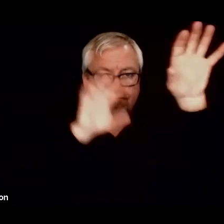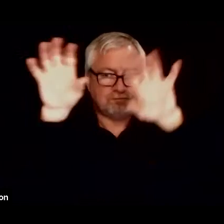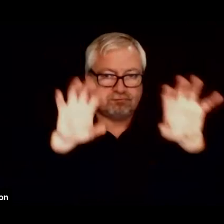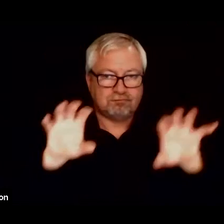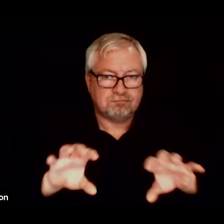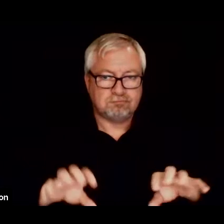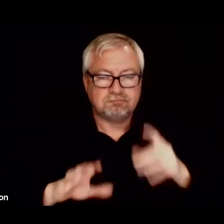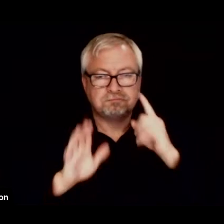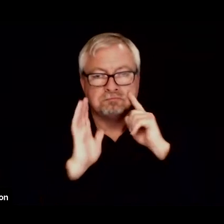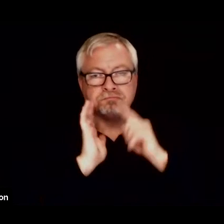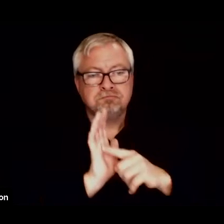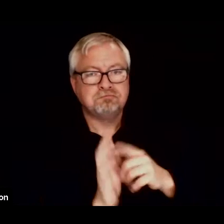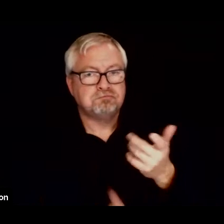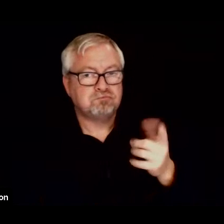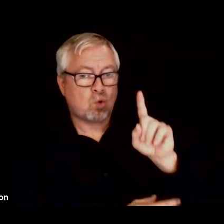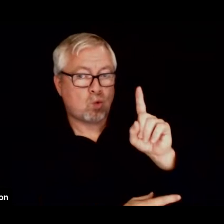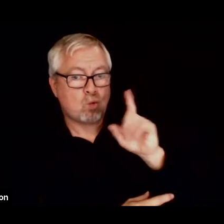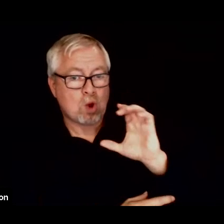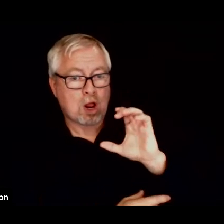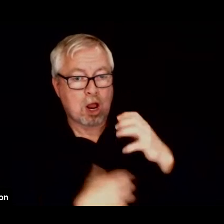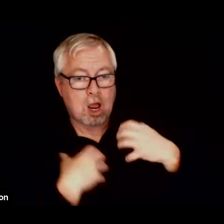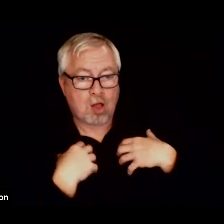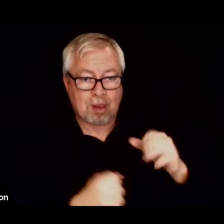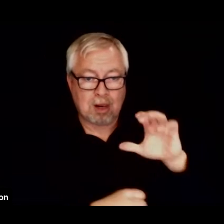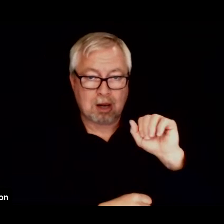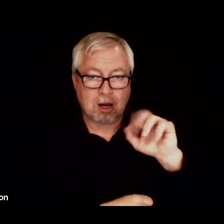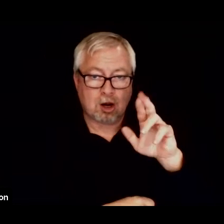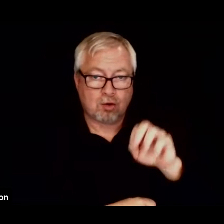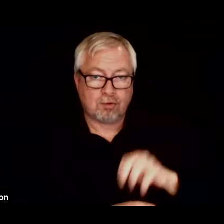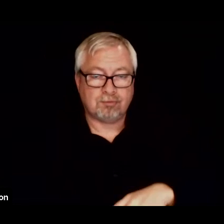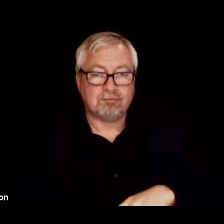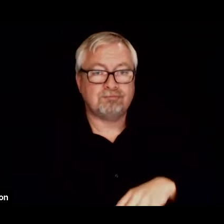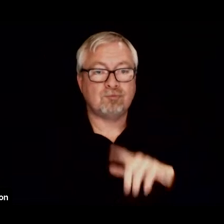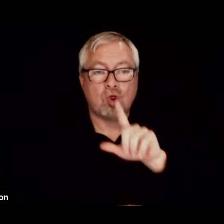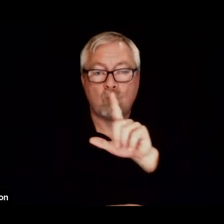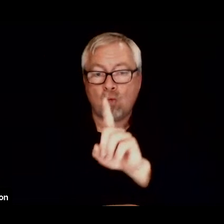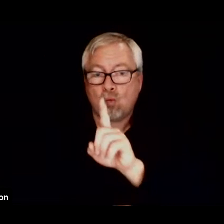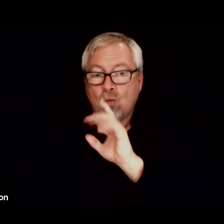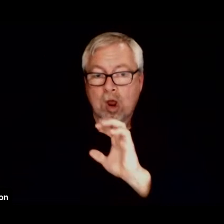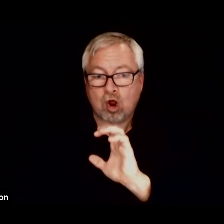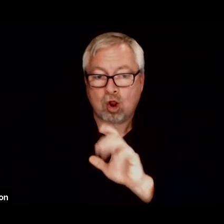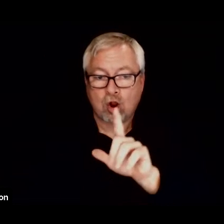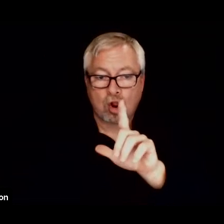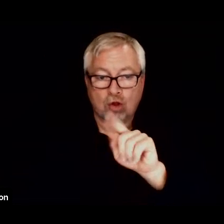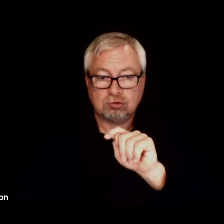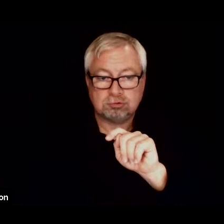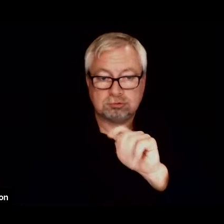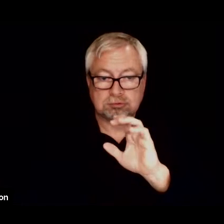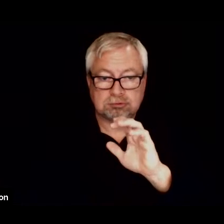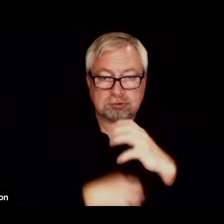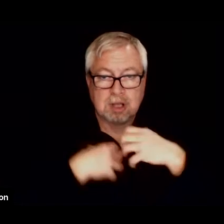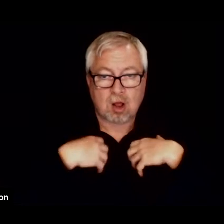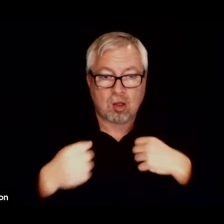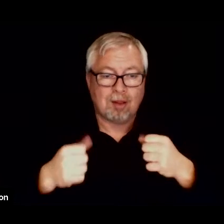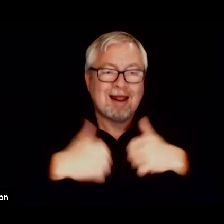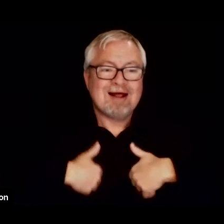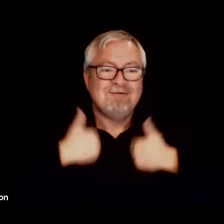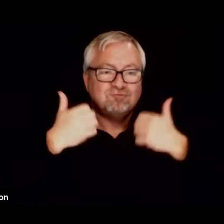and 100 long-term care residents so strictly based on you know people and need and then 15